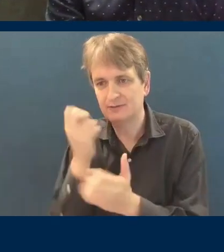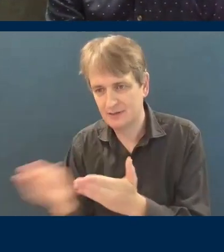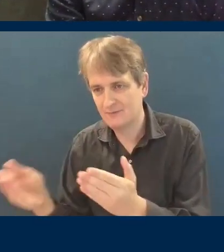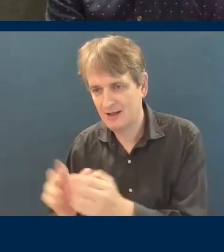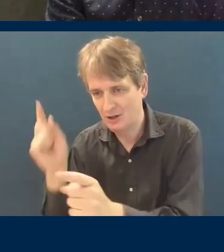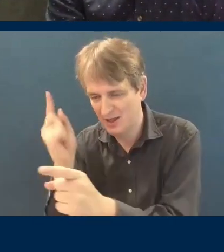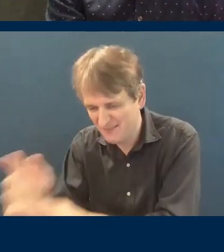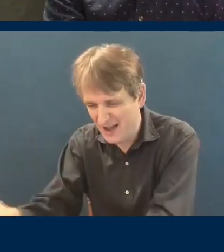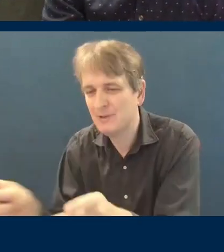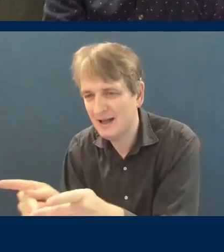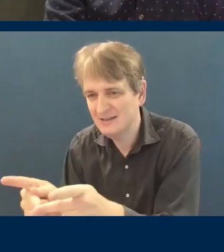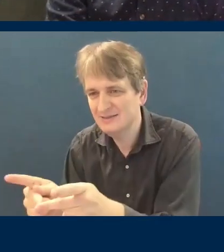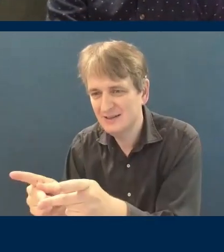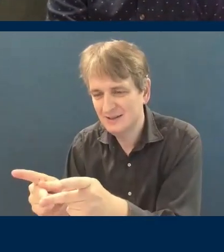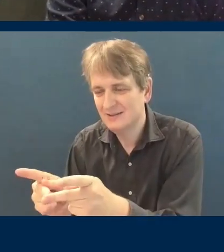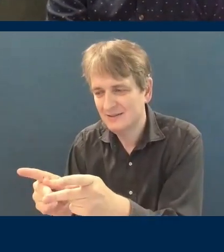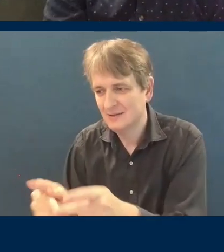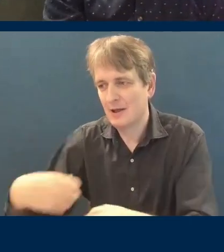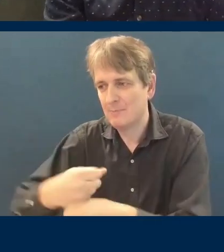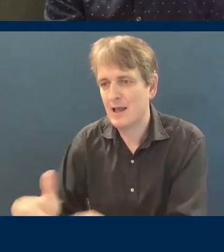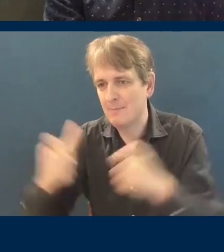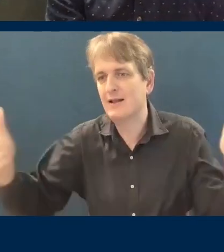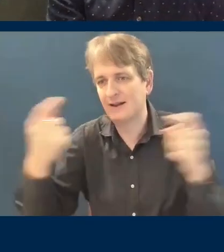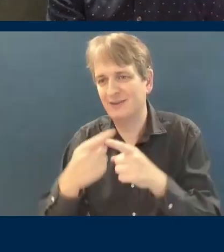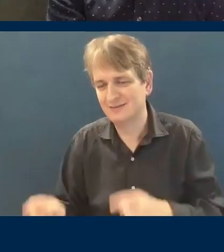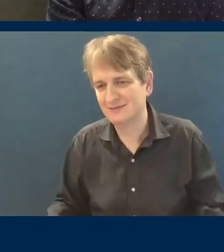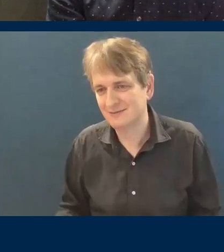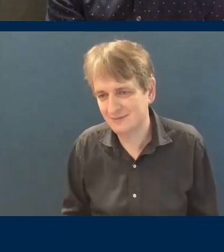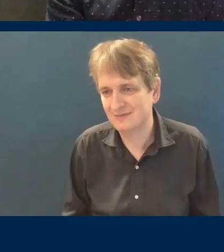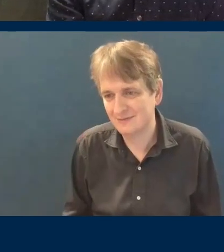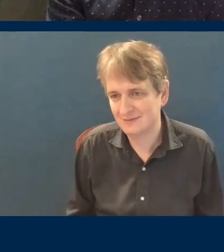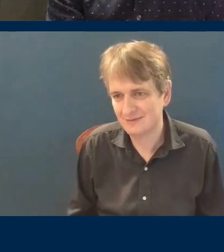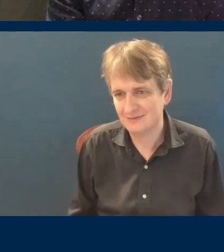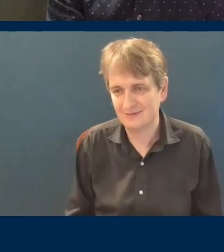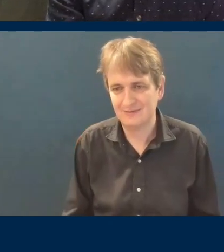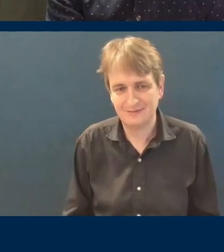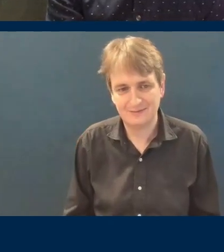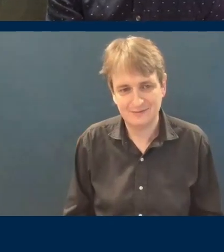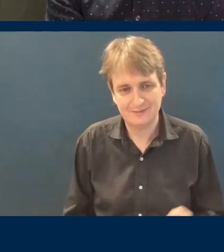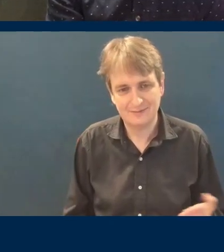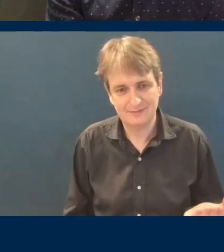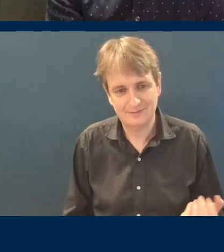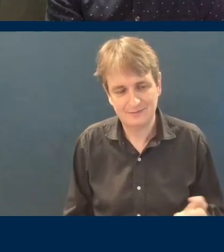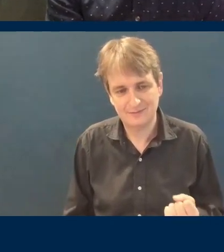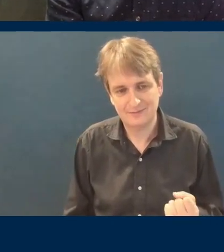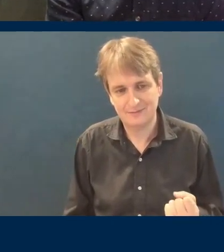You know, move the assisted living device to the appropriate place. This, that simple act of moving it can make a big difference.